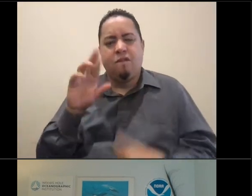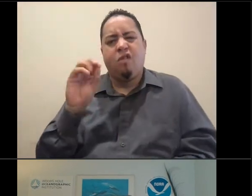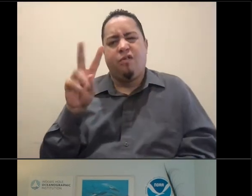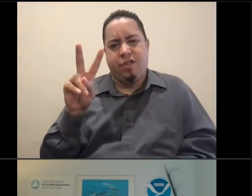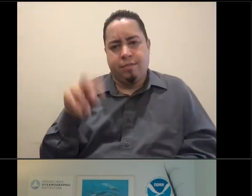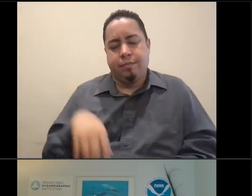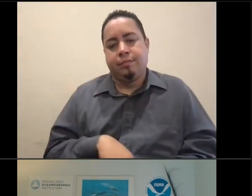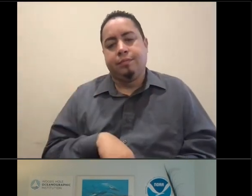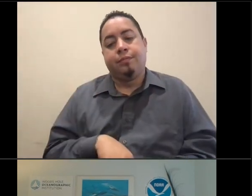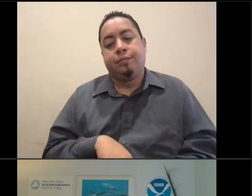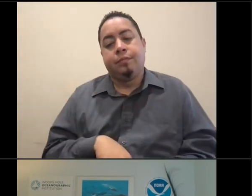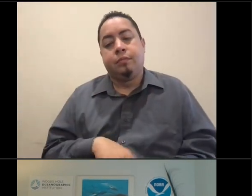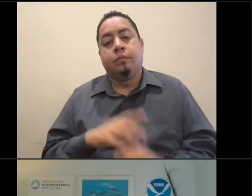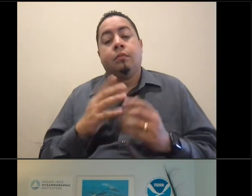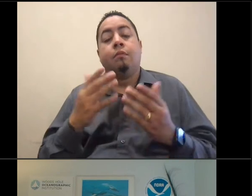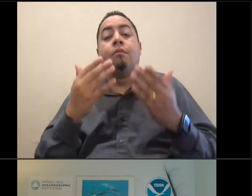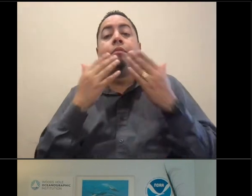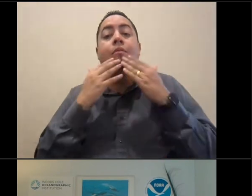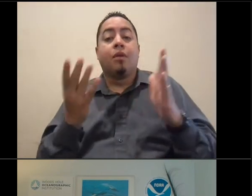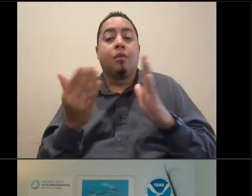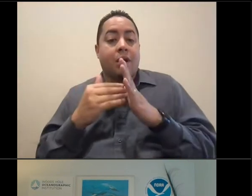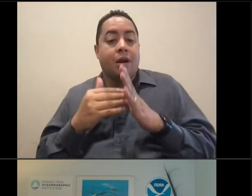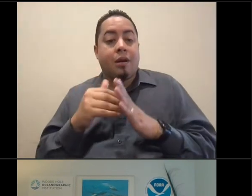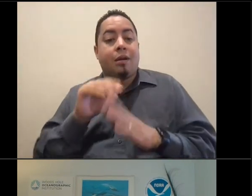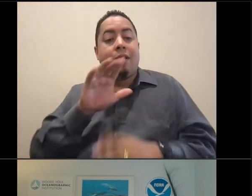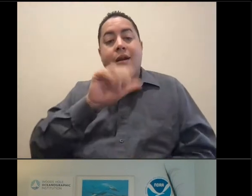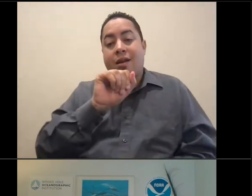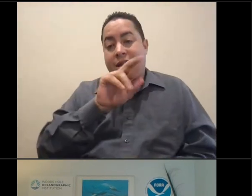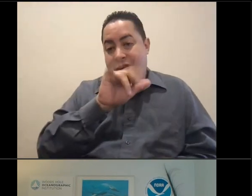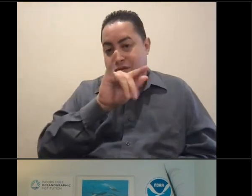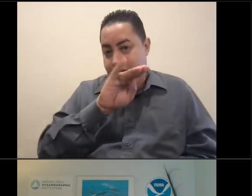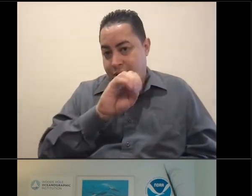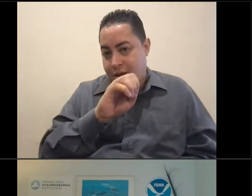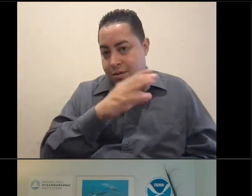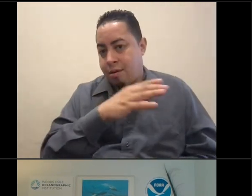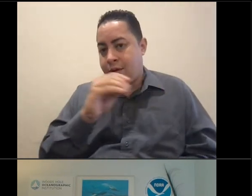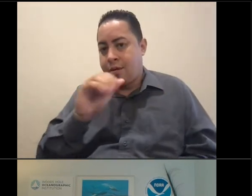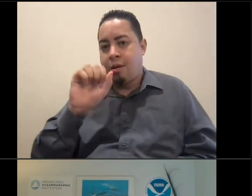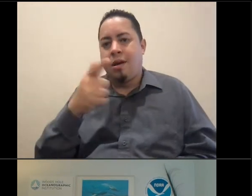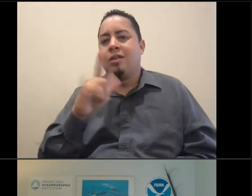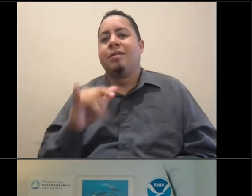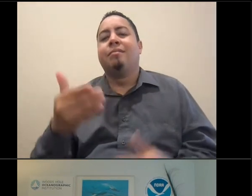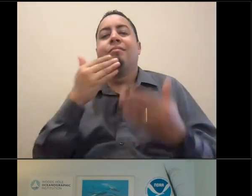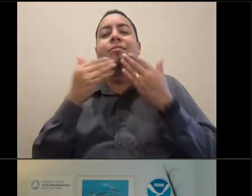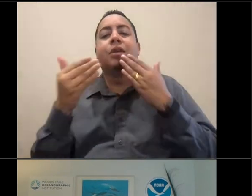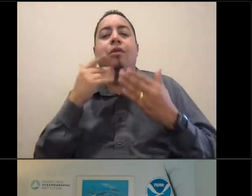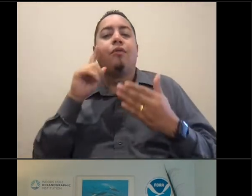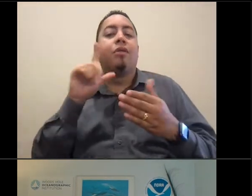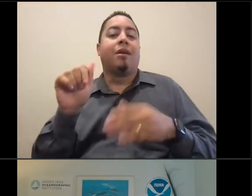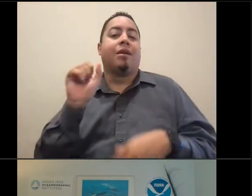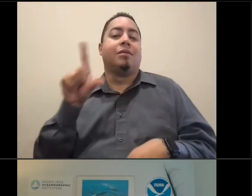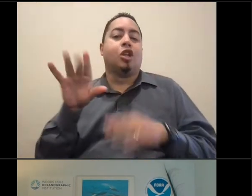So thanks so much, Caroline and Ashley. We learned a lot. Thank you to Michael and Trisha